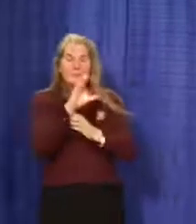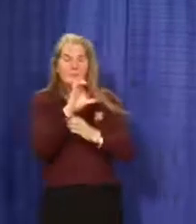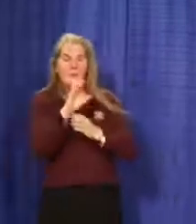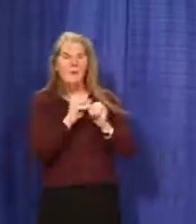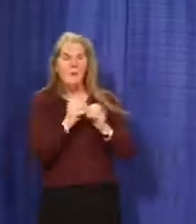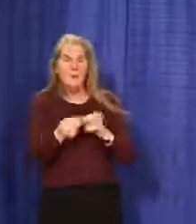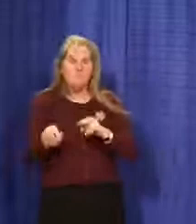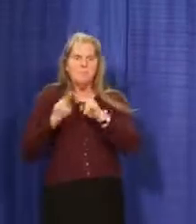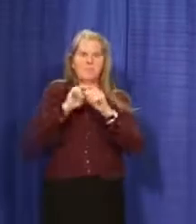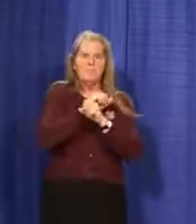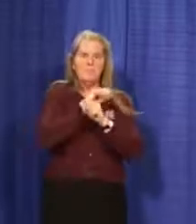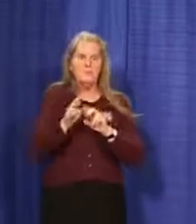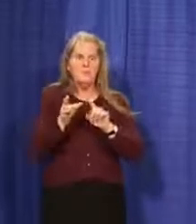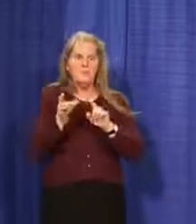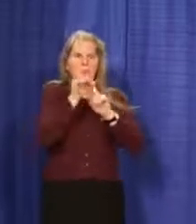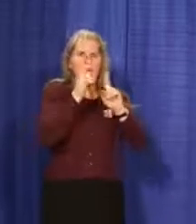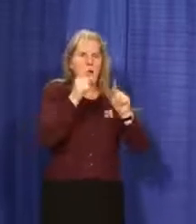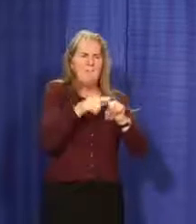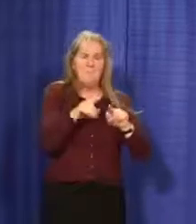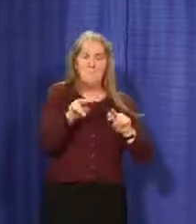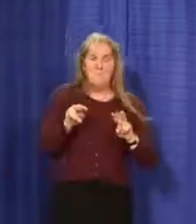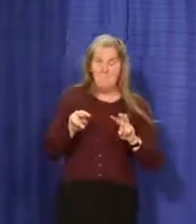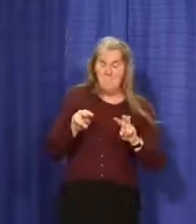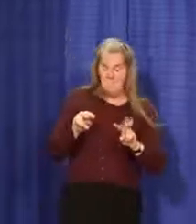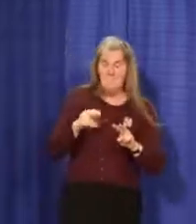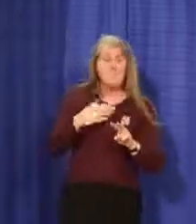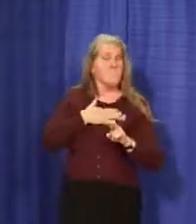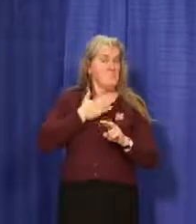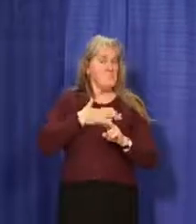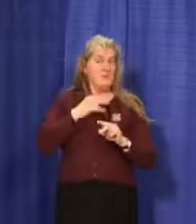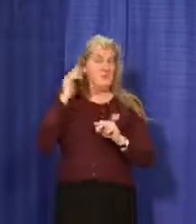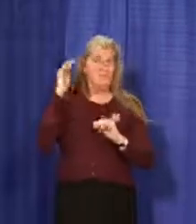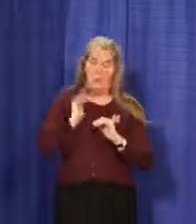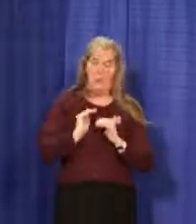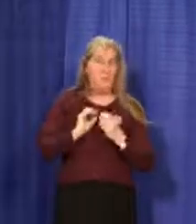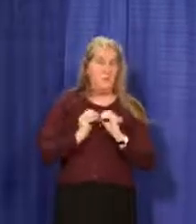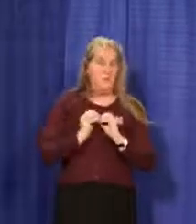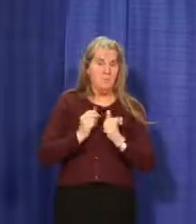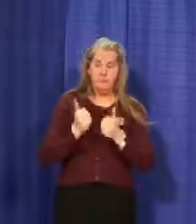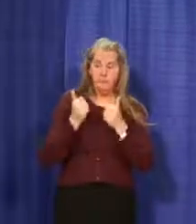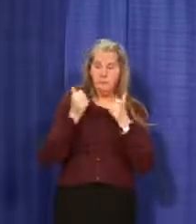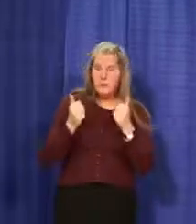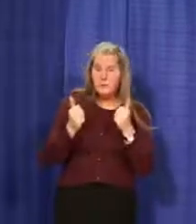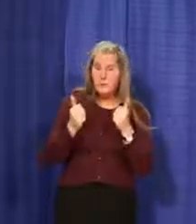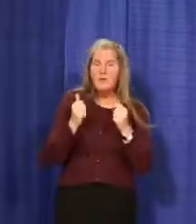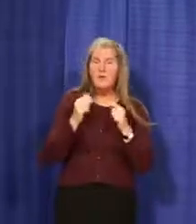BC. And as I said, I am pleased with the low number.